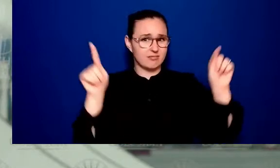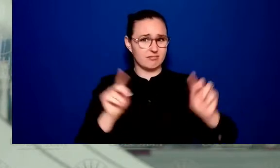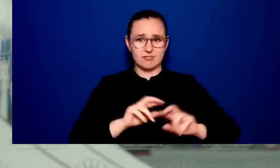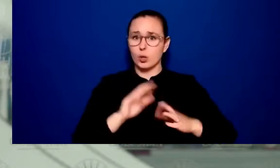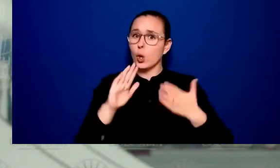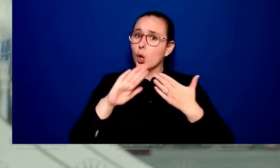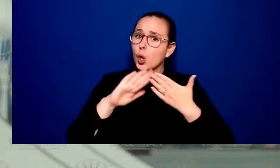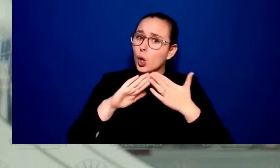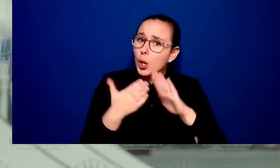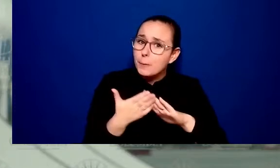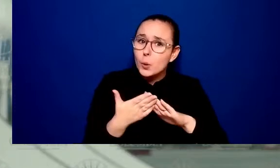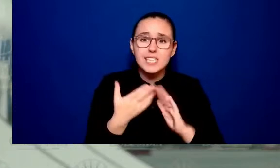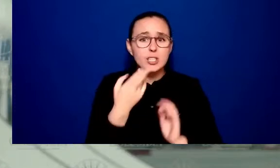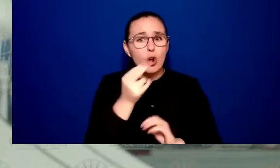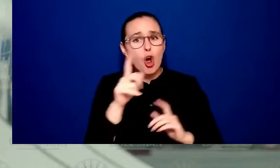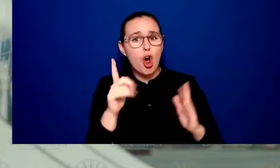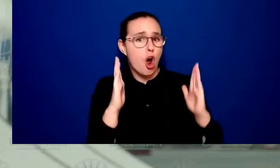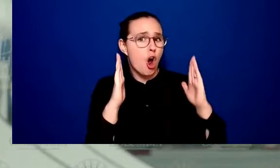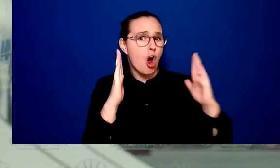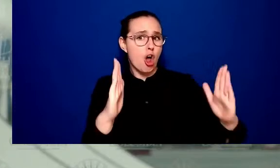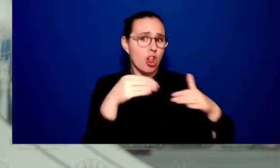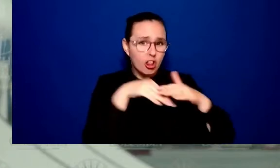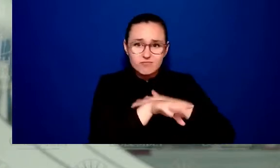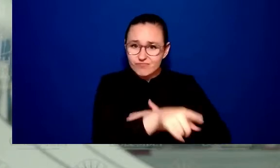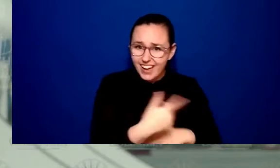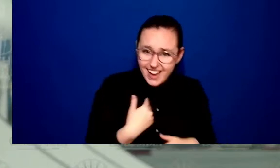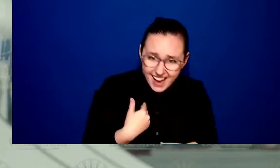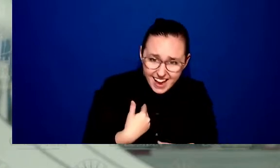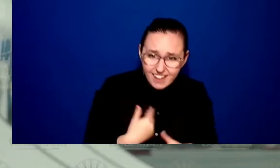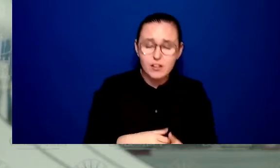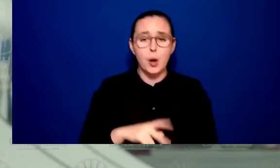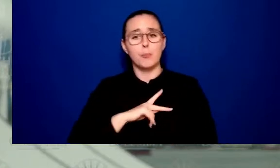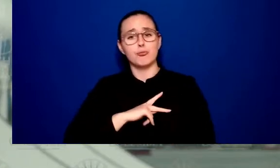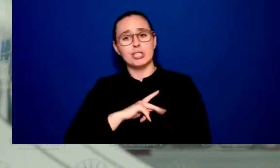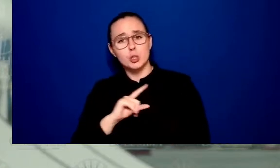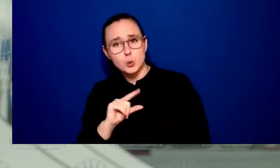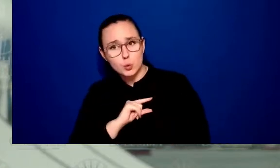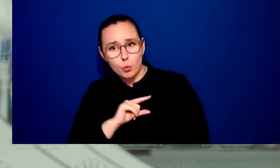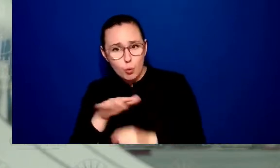area the McBride Health Center in Prince George in area that carriers who can e family services and the CNN Center and